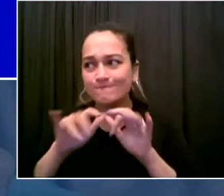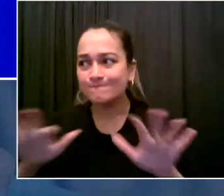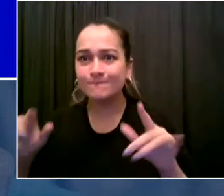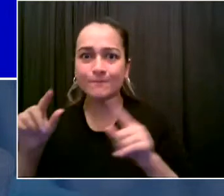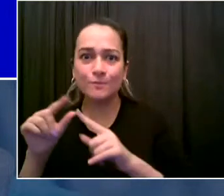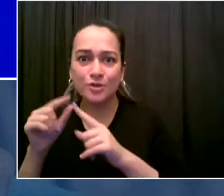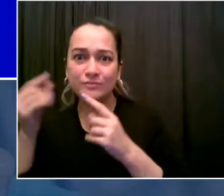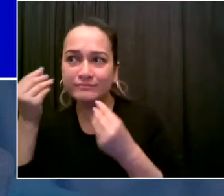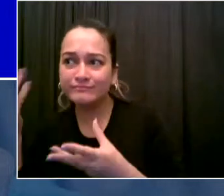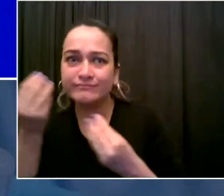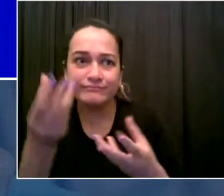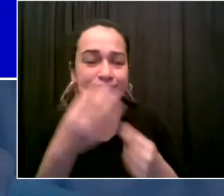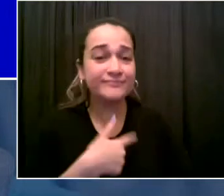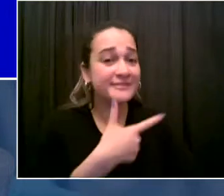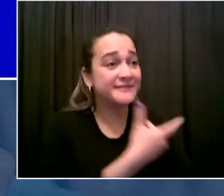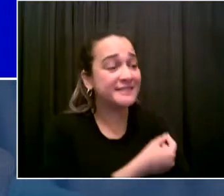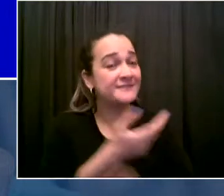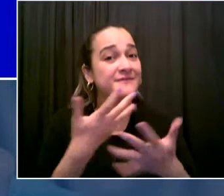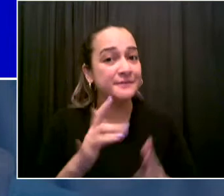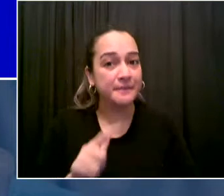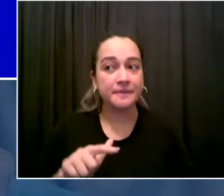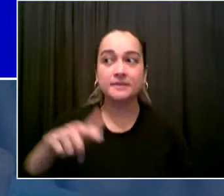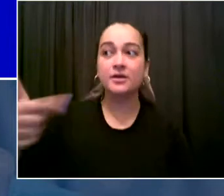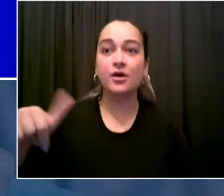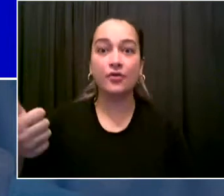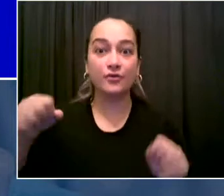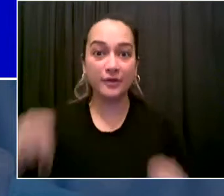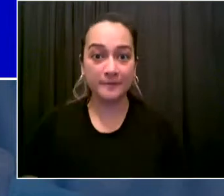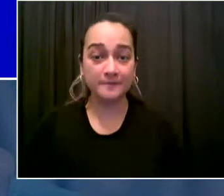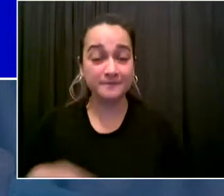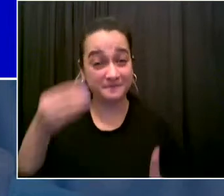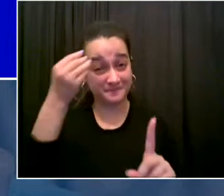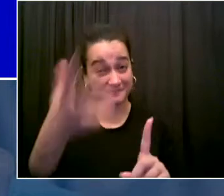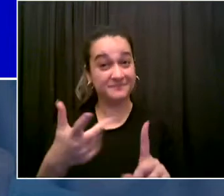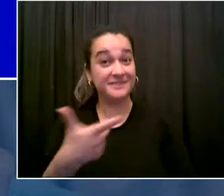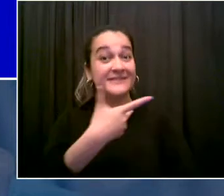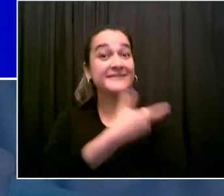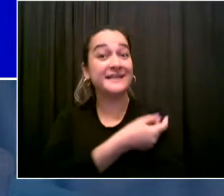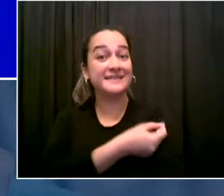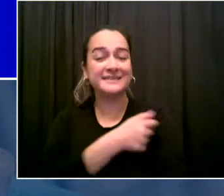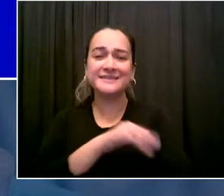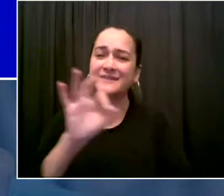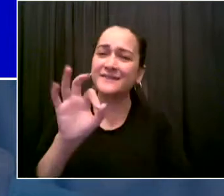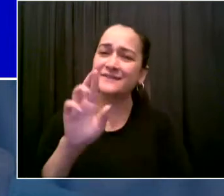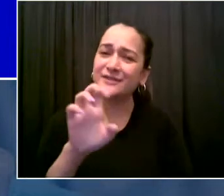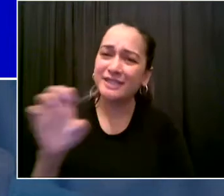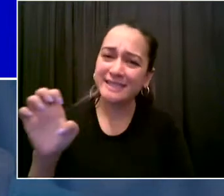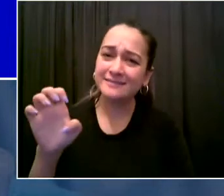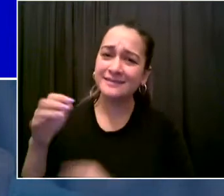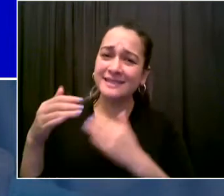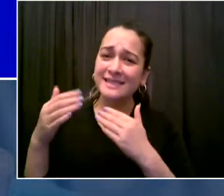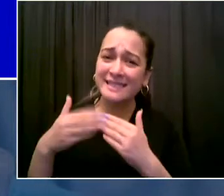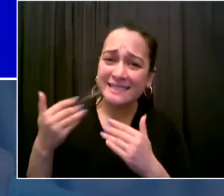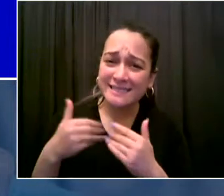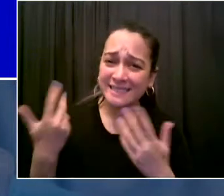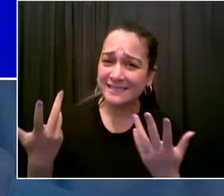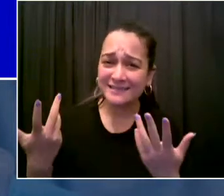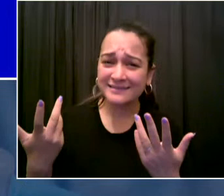THERE DOING THE WORK FROM REACHING NEW YORKERS. IT REALLY IS FOR SO MANY PEOPLE ABOUT CONVENIENCE , THAT RIGHT